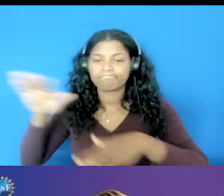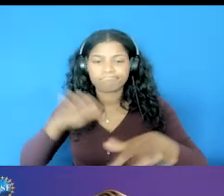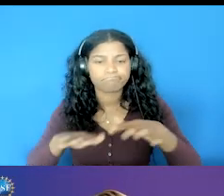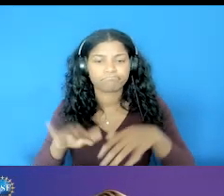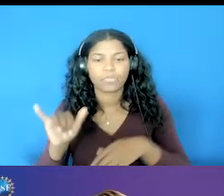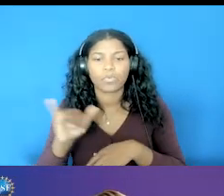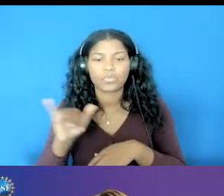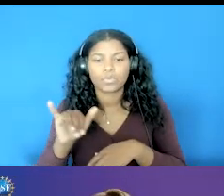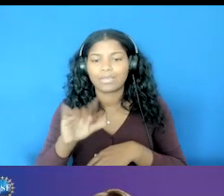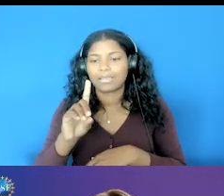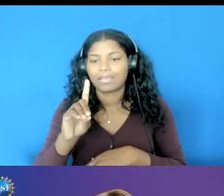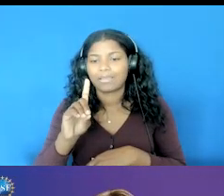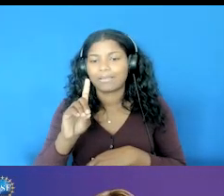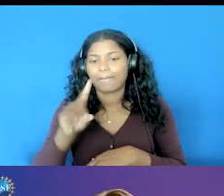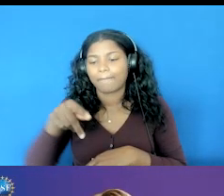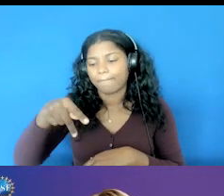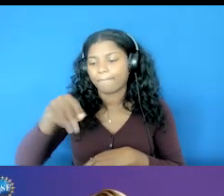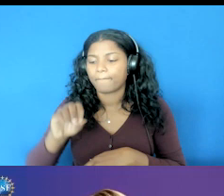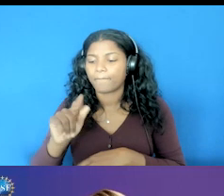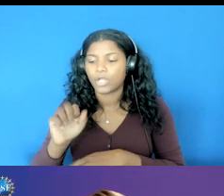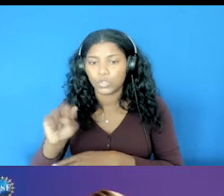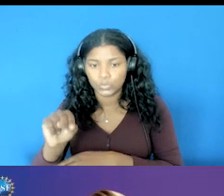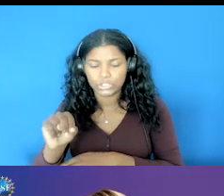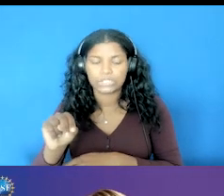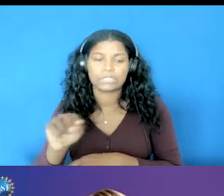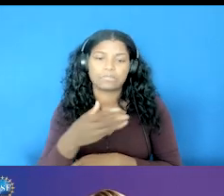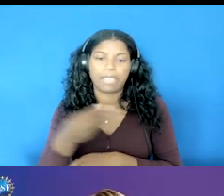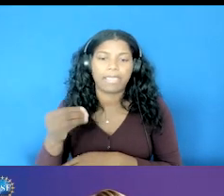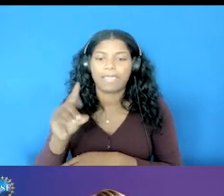and deposition of pollutants and dust and so on.